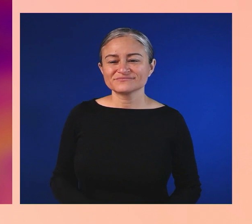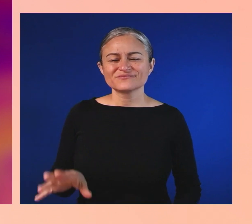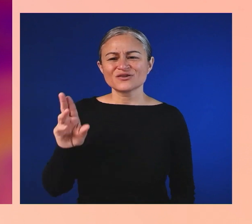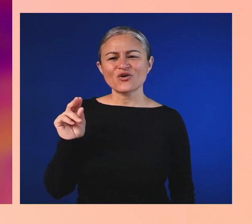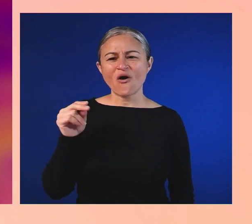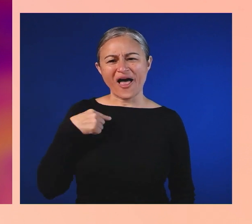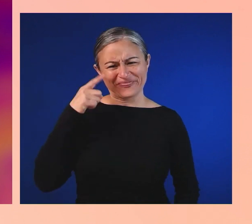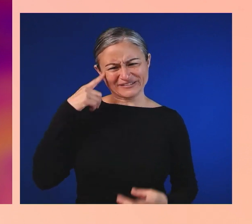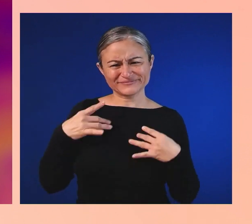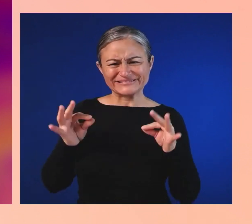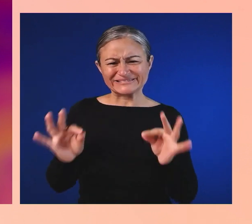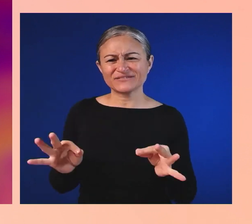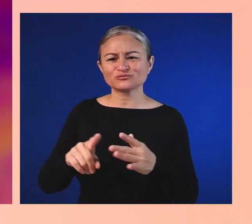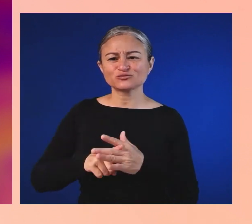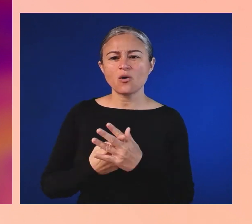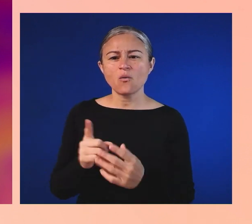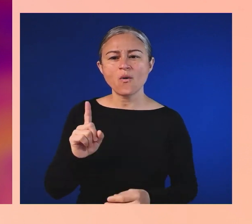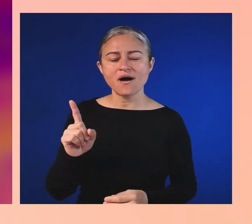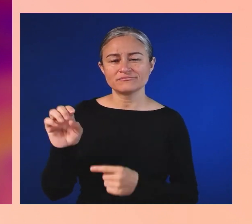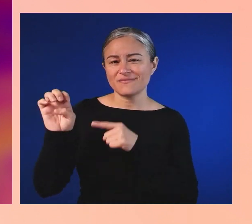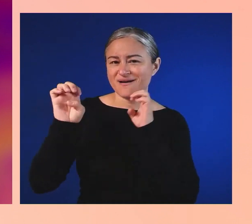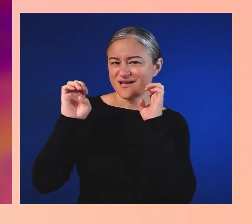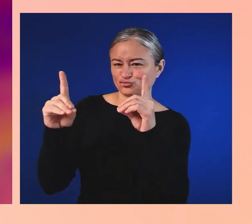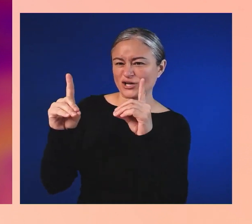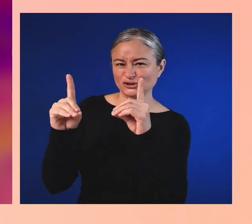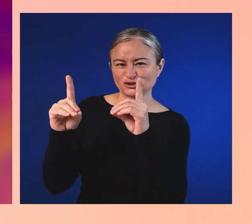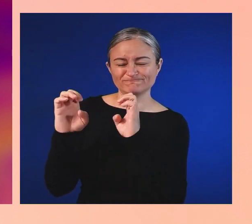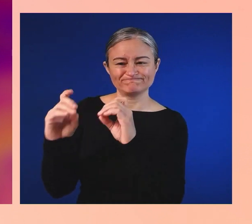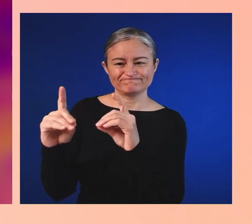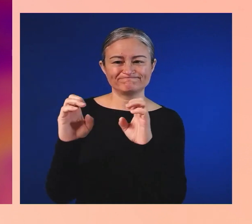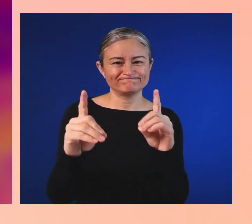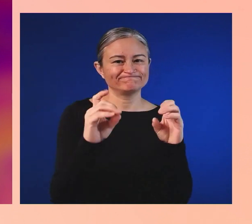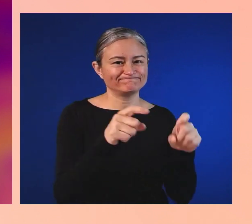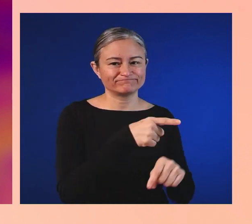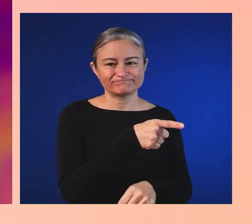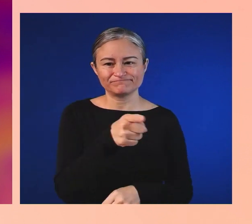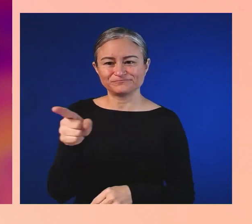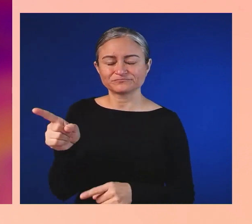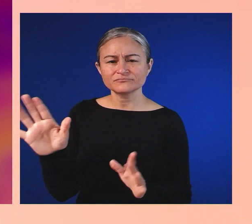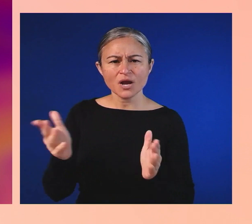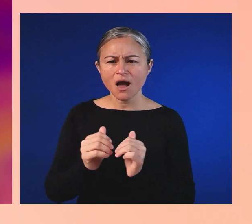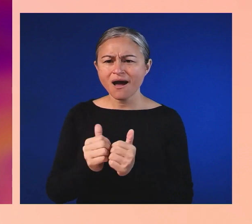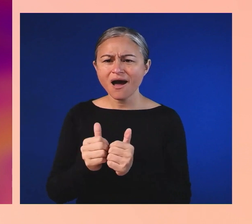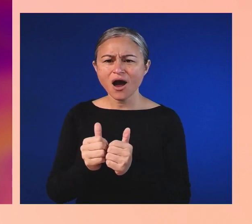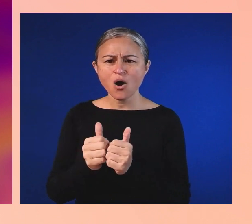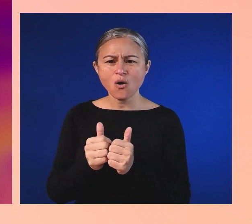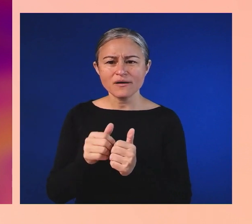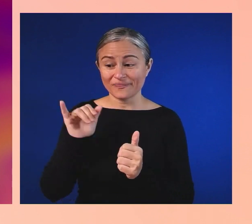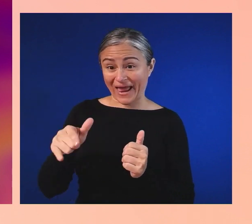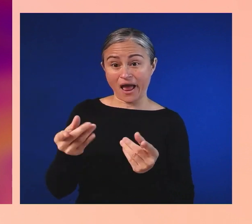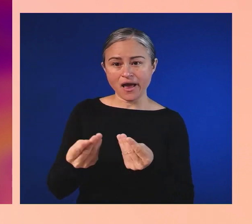and how do you take out the ableism, racism that has been within the education systems,